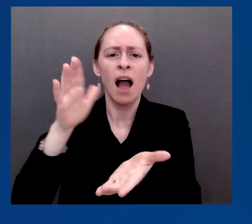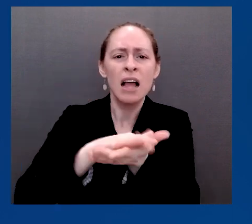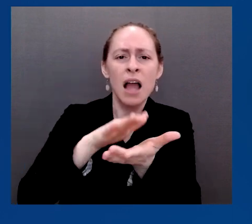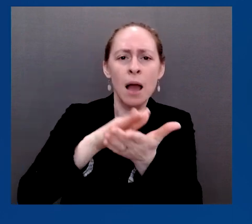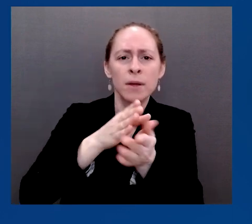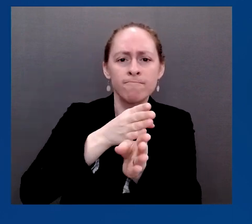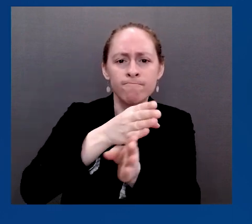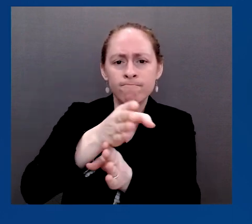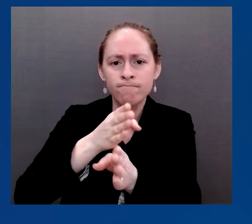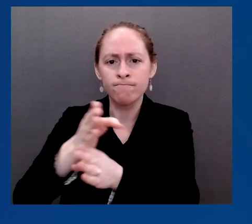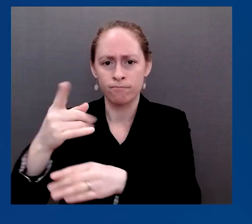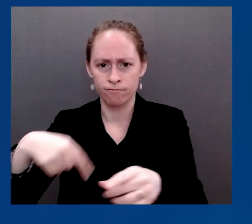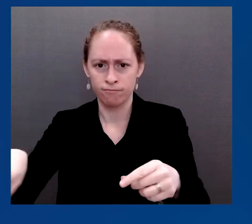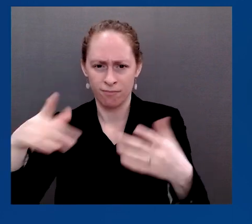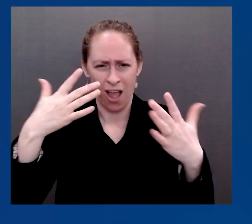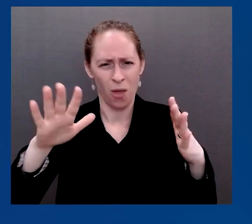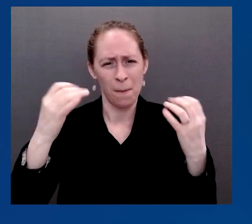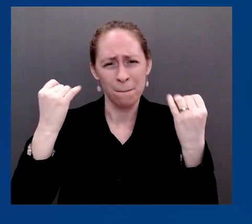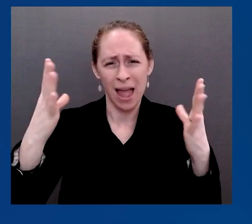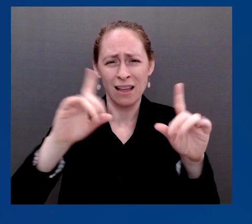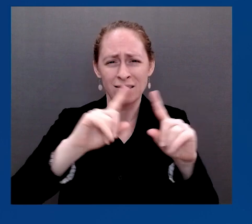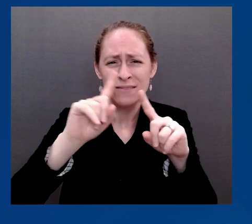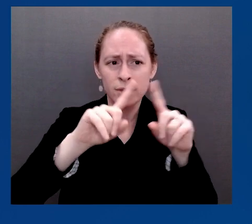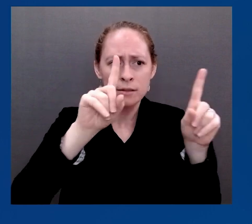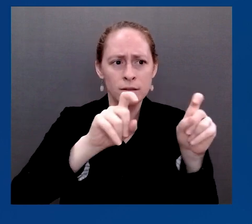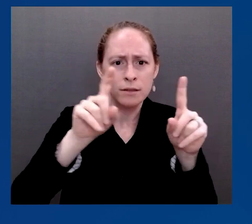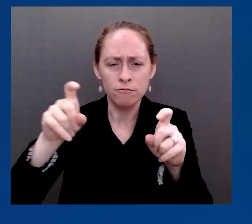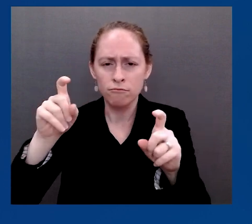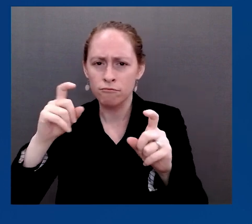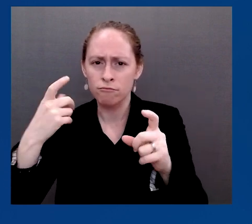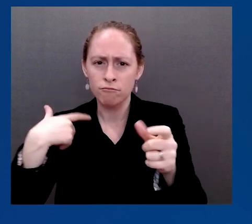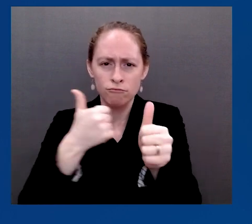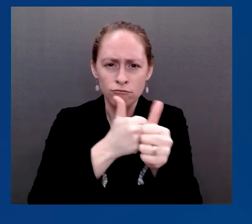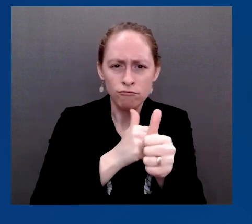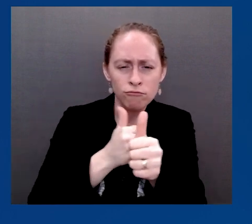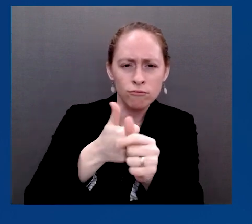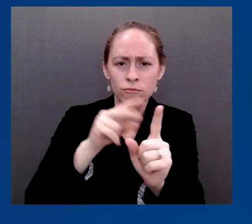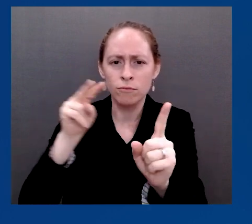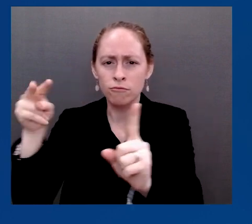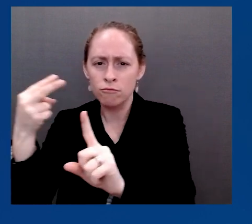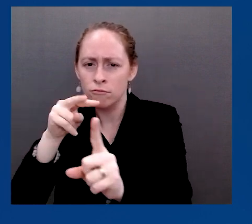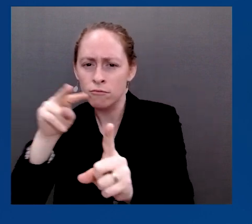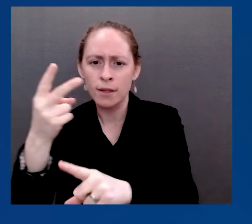And we will continue these data as our guiding -- using these data as our guiding source